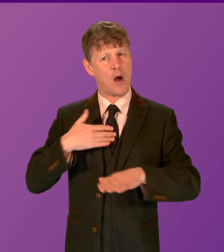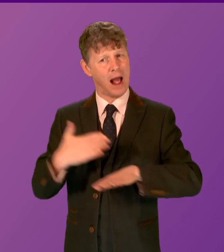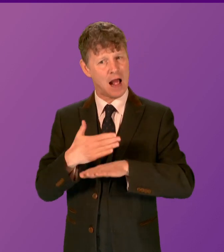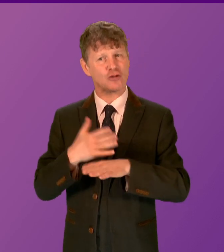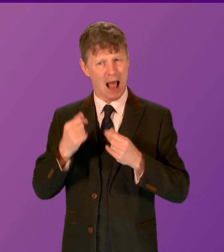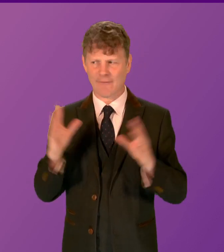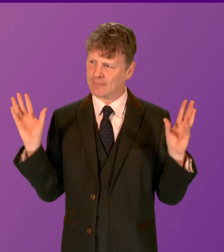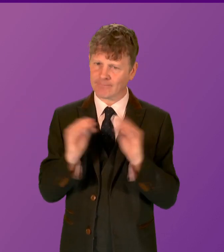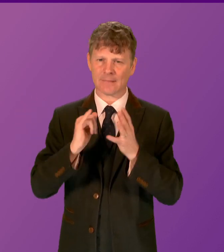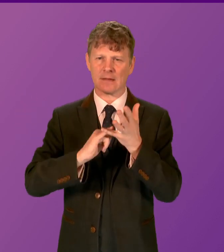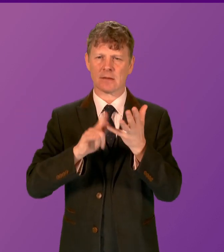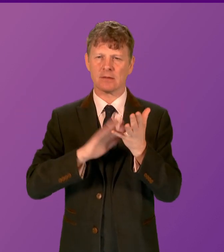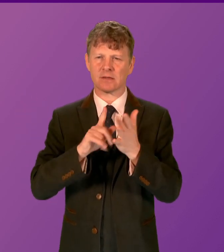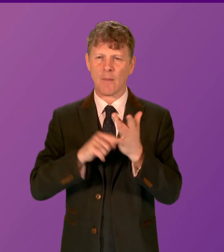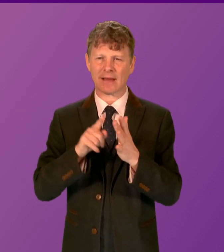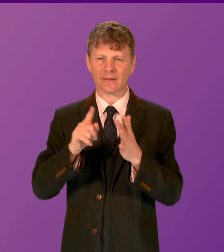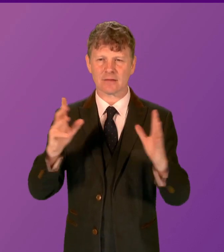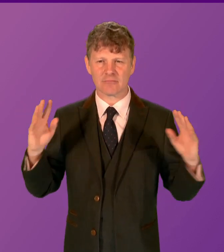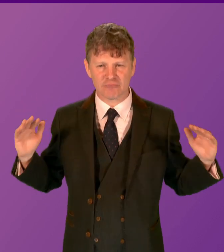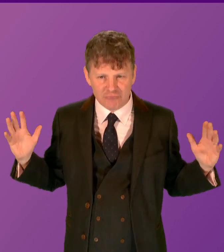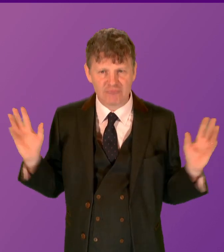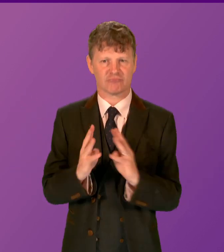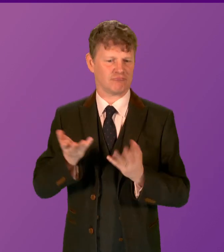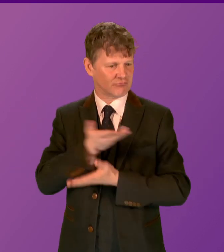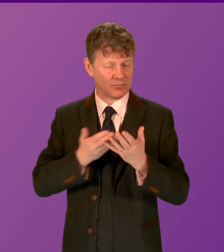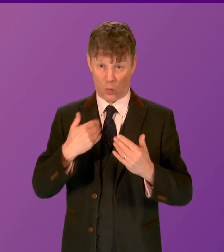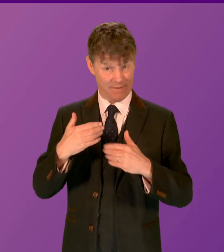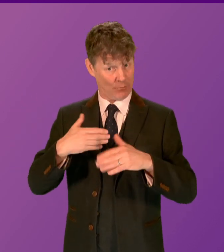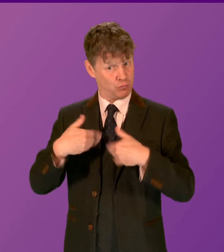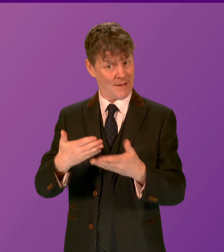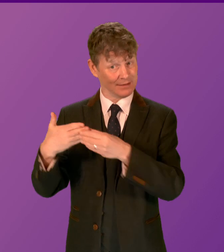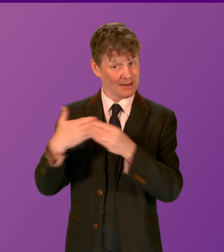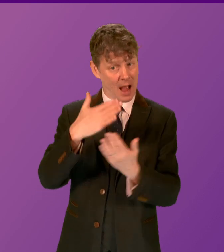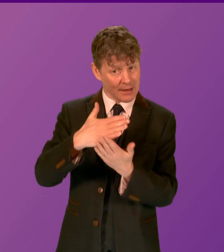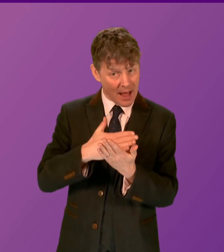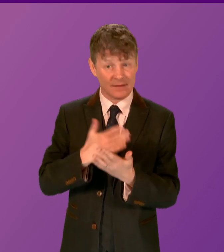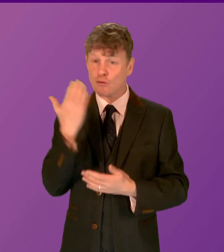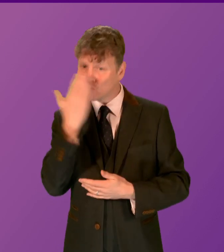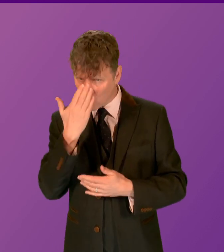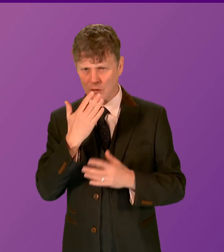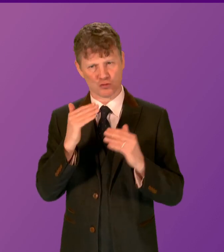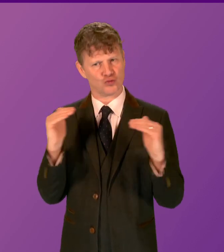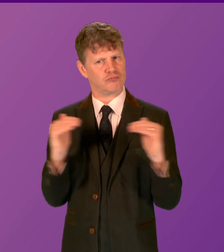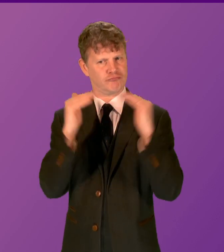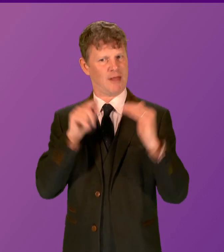place to the guidance and guidelines that we have provided schools and the support that we are providing in tackling that particular issue.